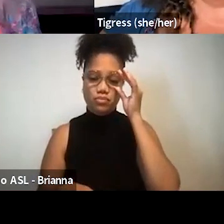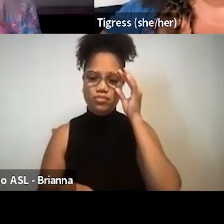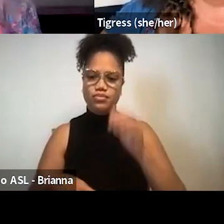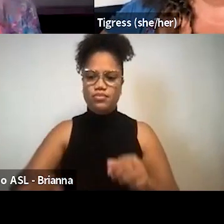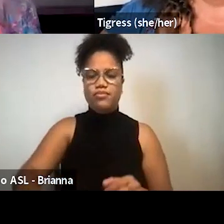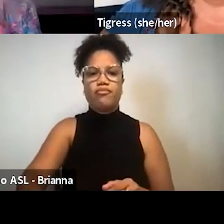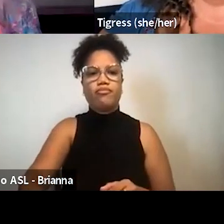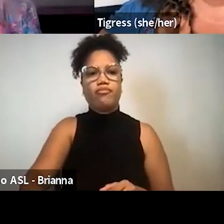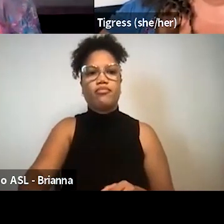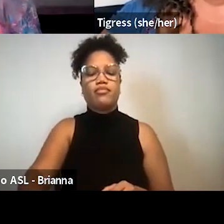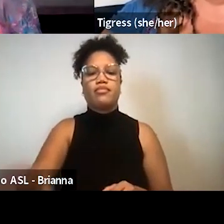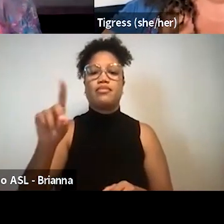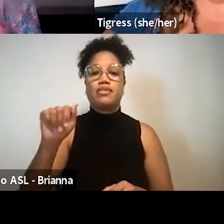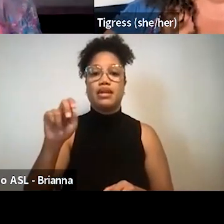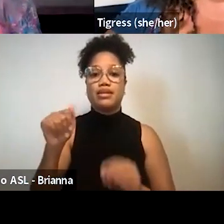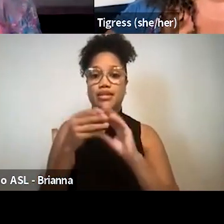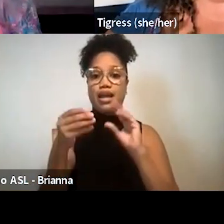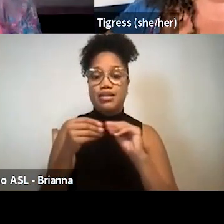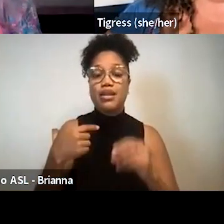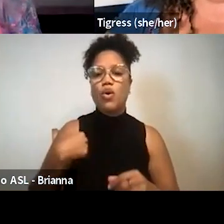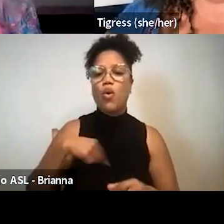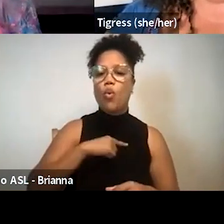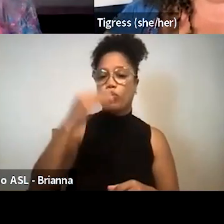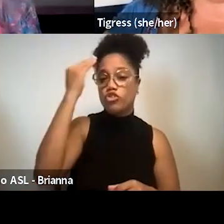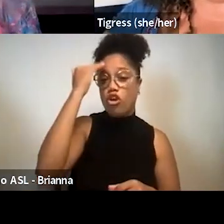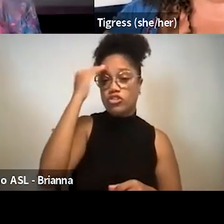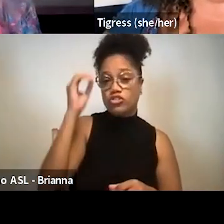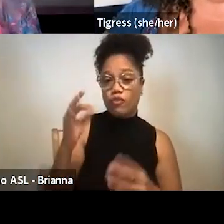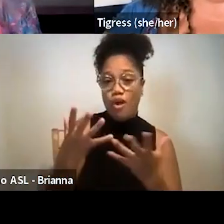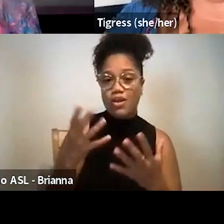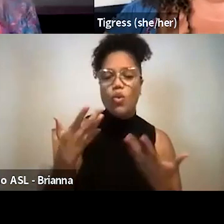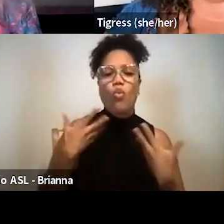I think the one thing that we're very conscious of is being unintentionally harmful to the community.